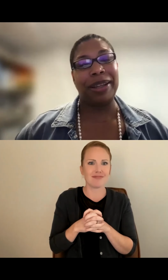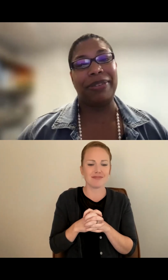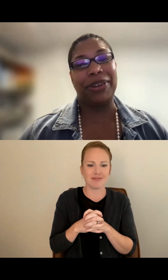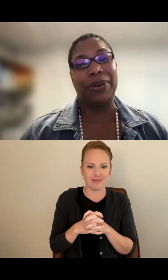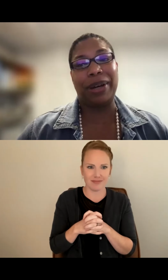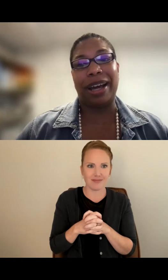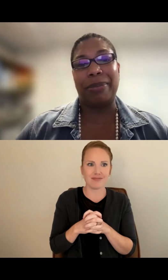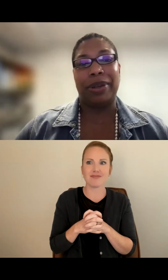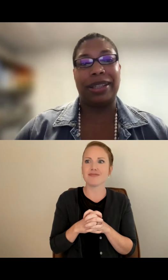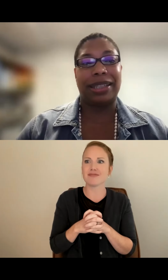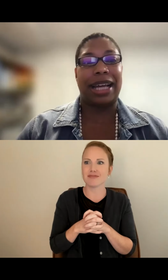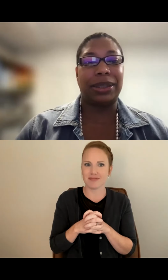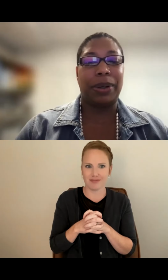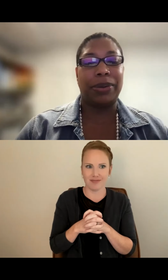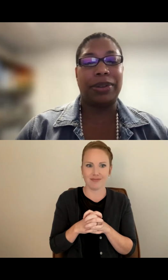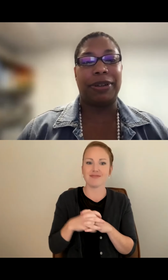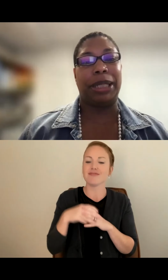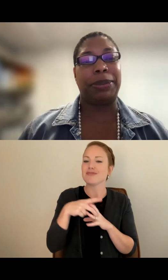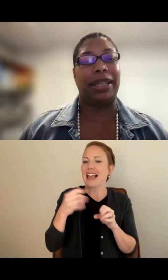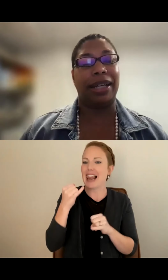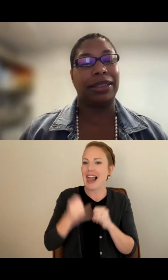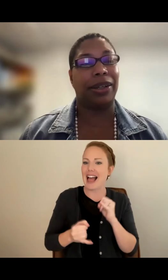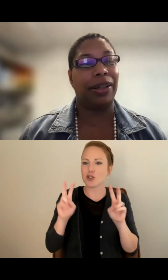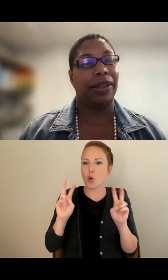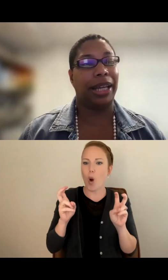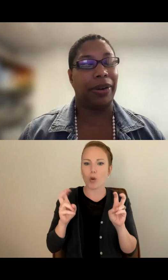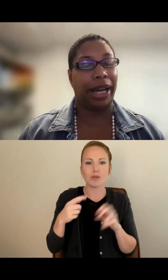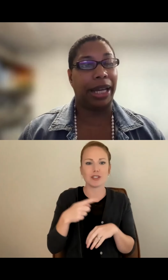I'm going to leave you with this last quote from Nipsey Hussle, the late great.